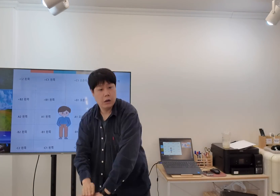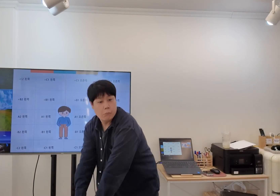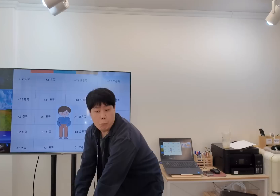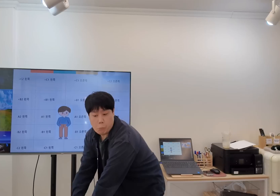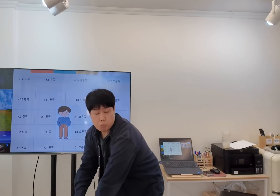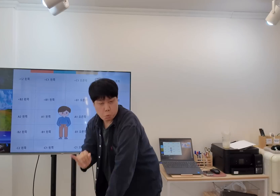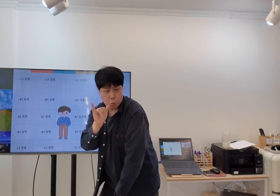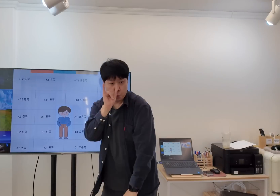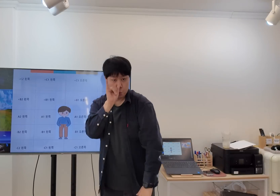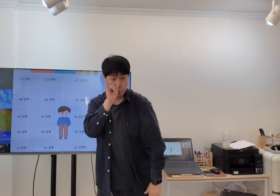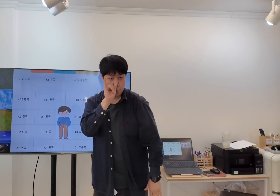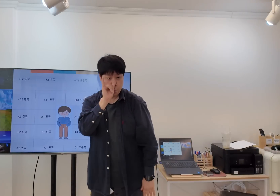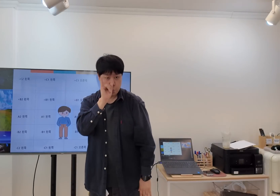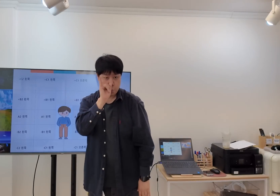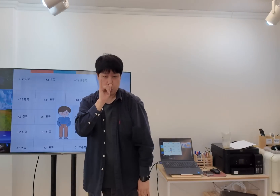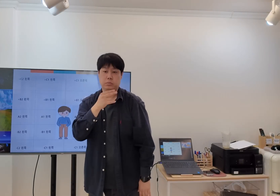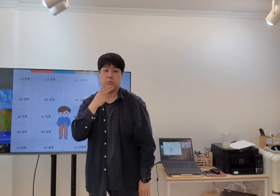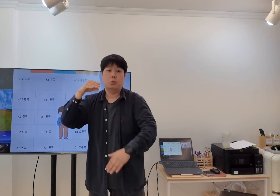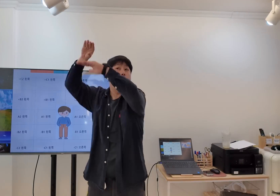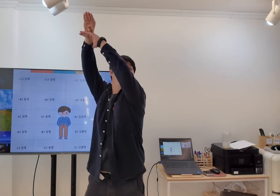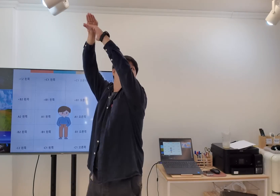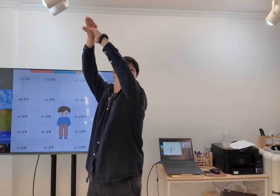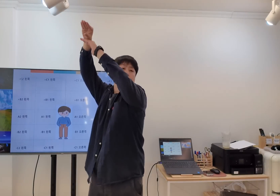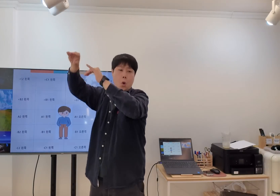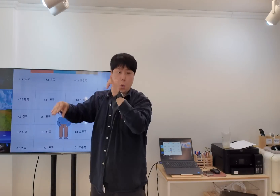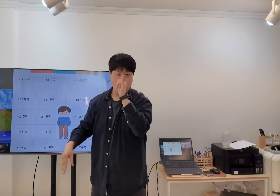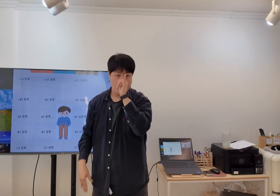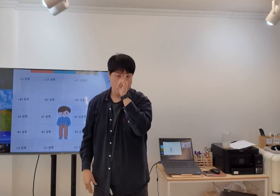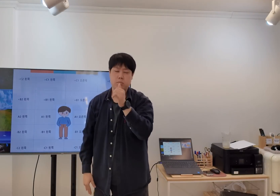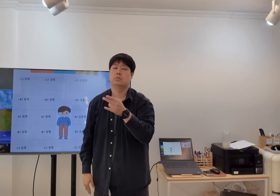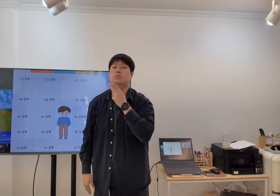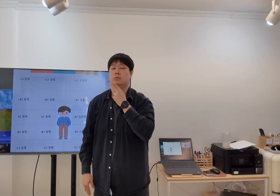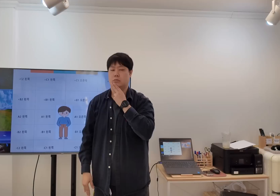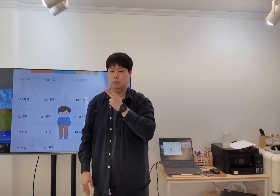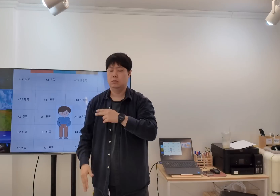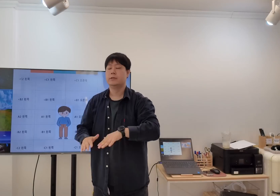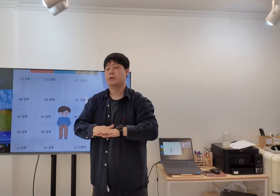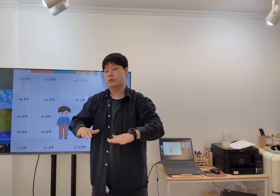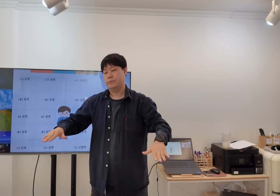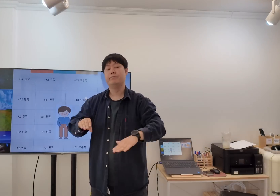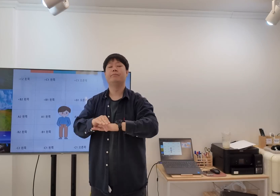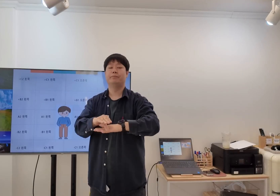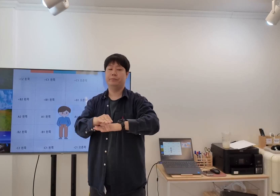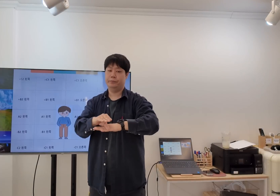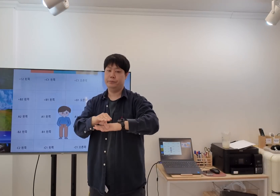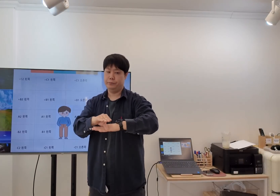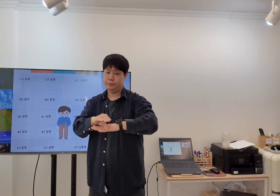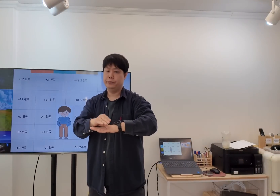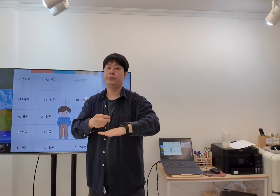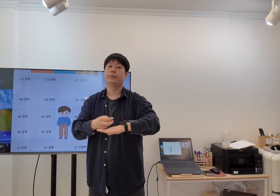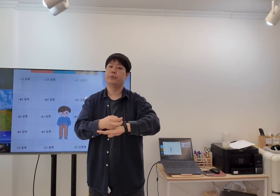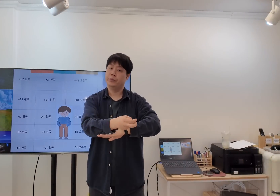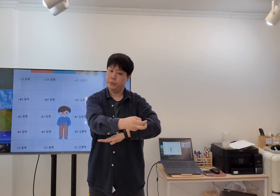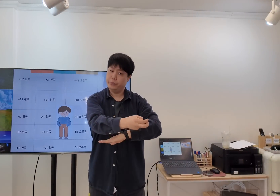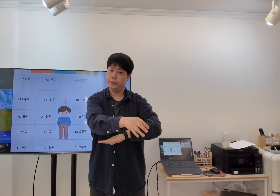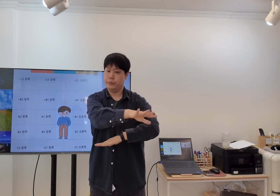It can't run below. It can't run above. It runs in this position, the position of the ground. The same goes for buses.